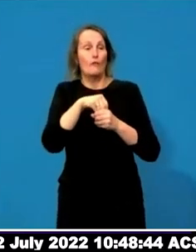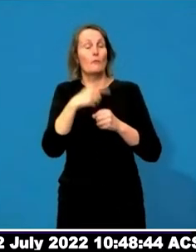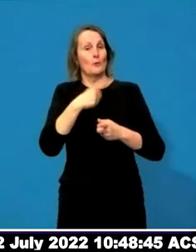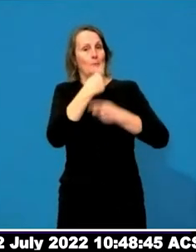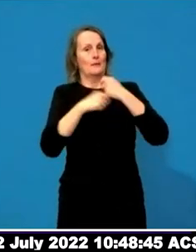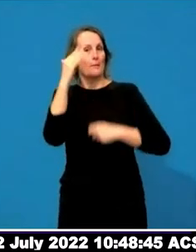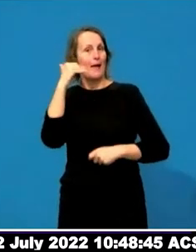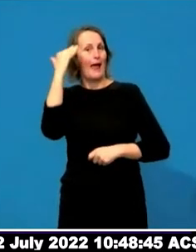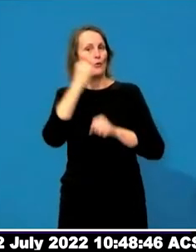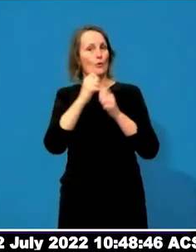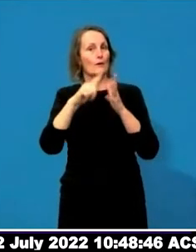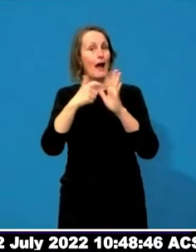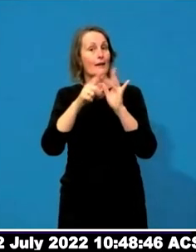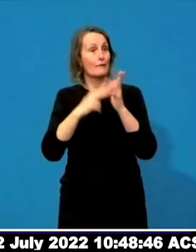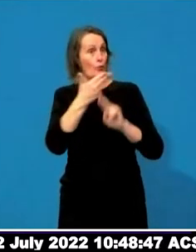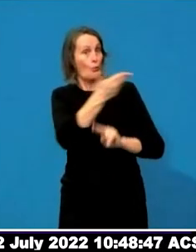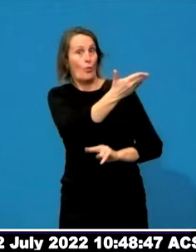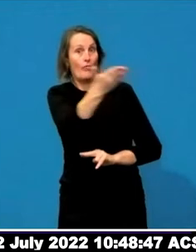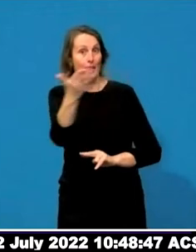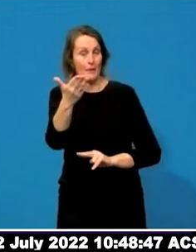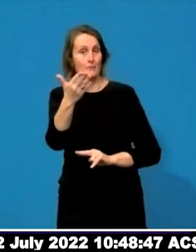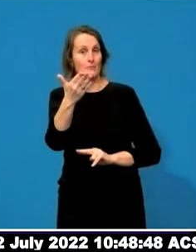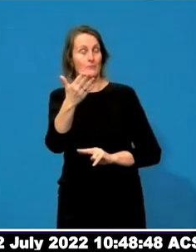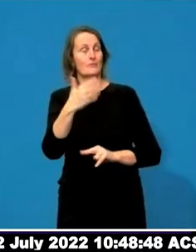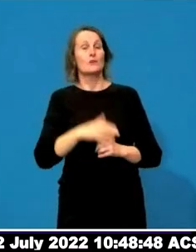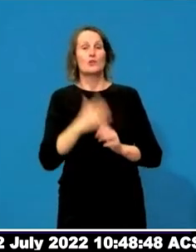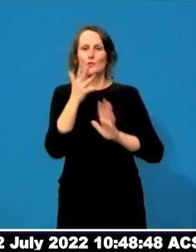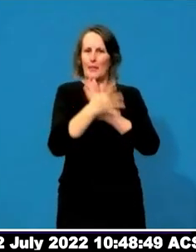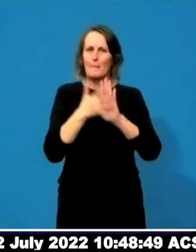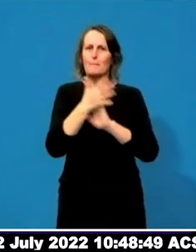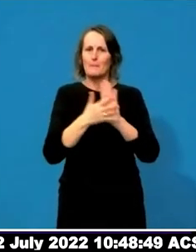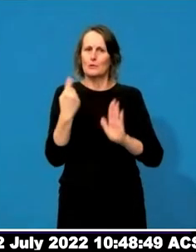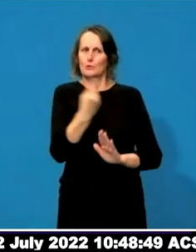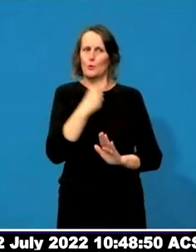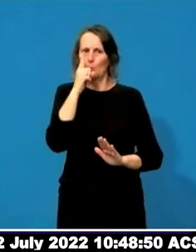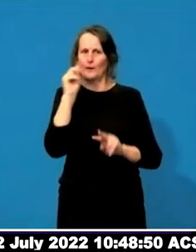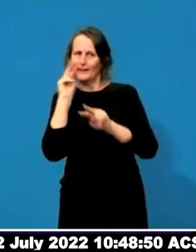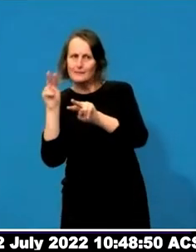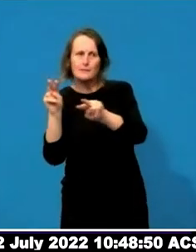and I think that uniquely positions us to see the trends that are developing